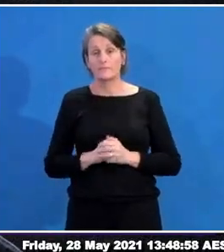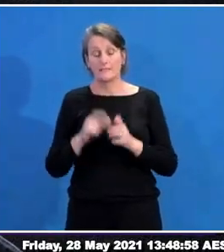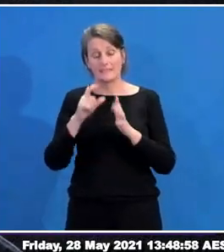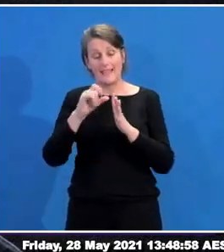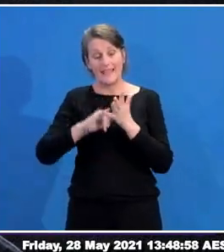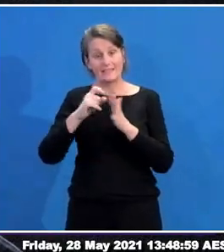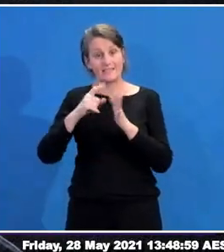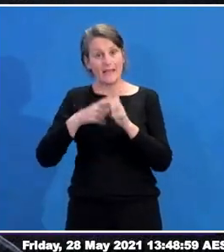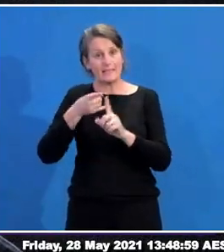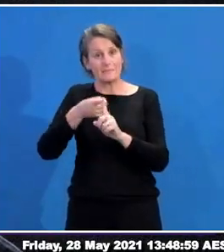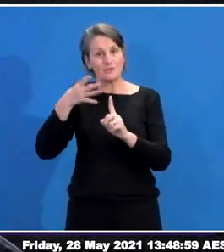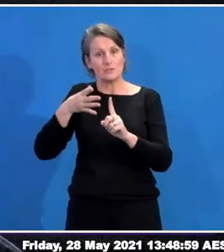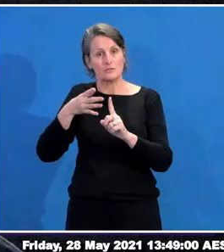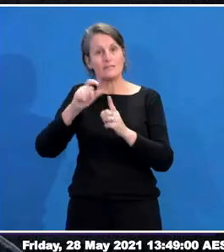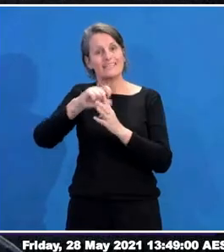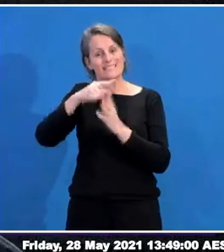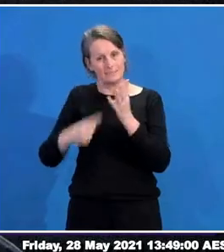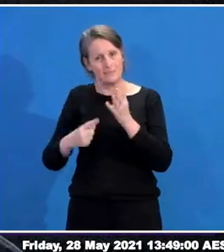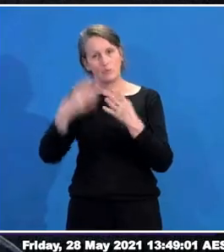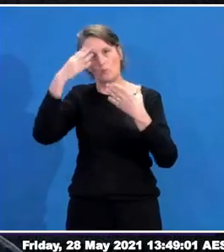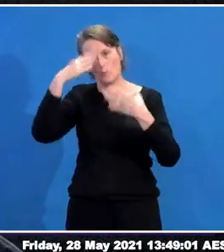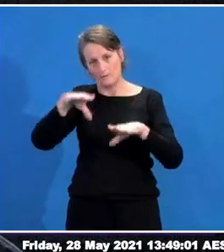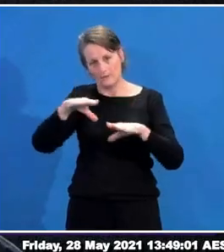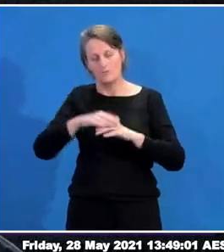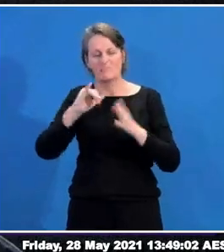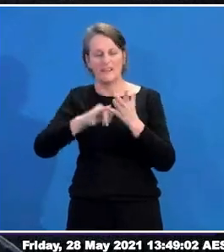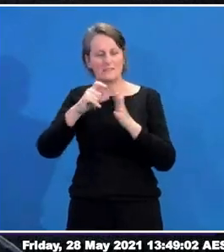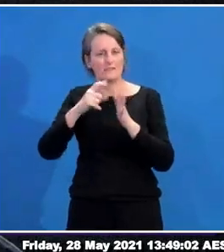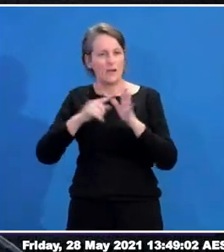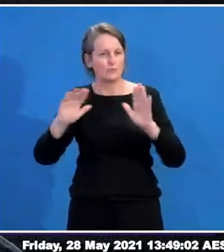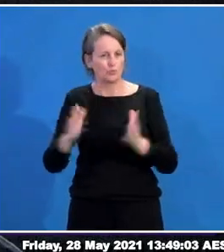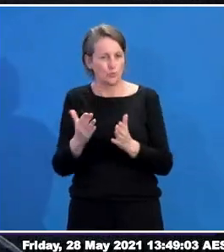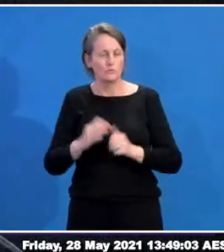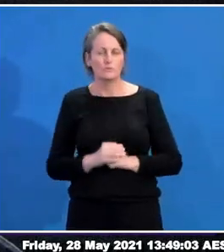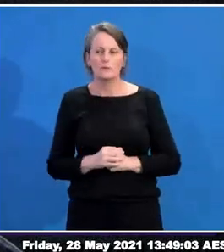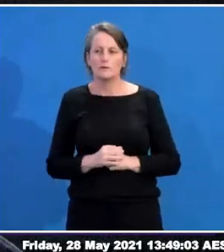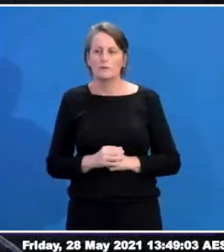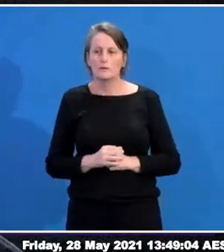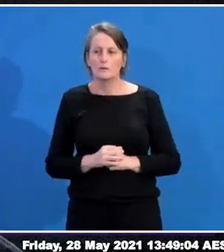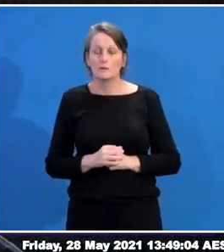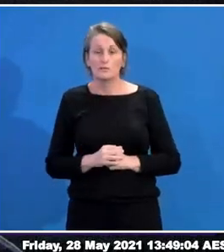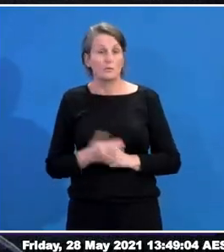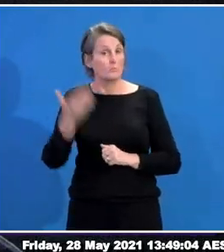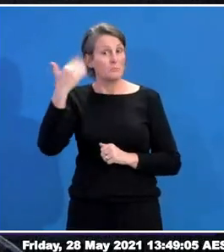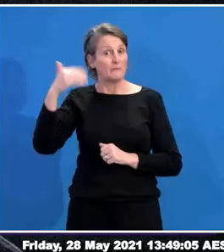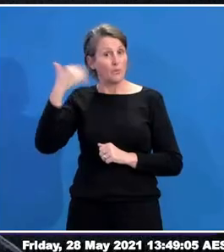accommodation, I will use "SDA" throughout the development of NDIS, it was recognised